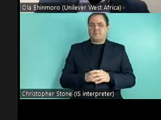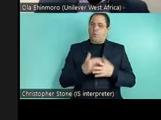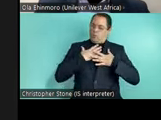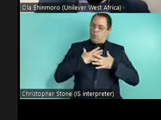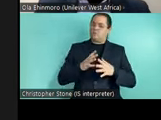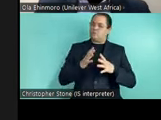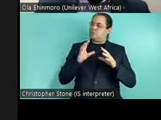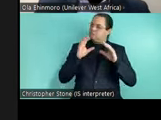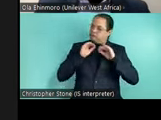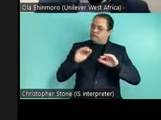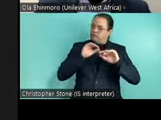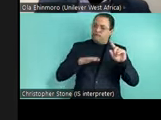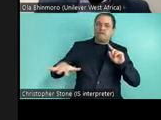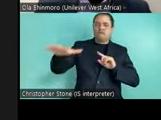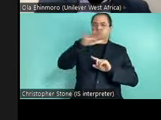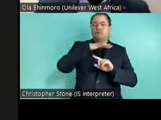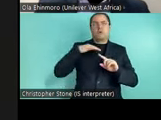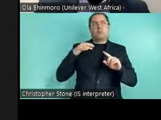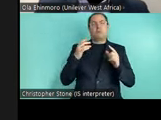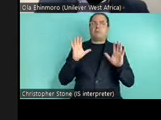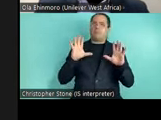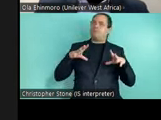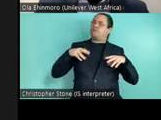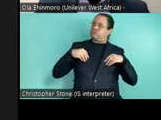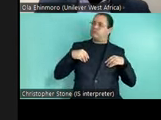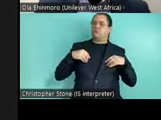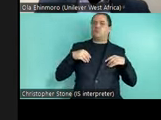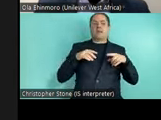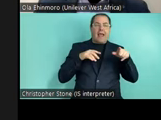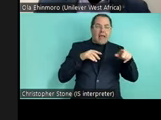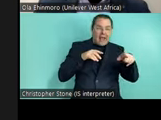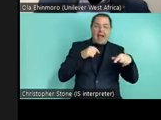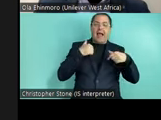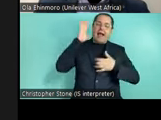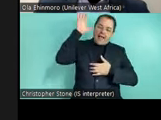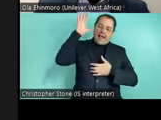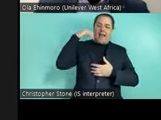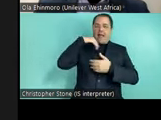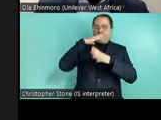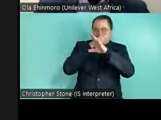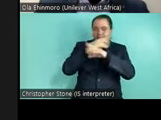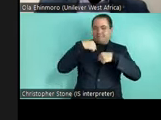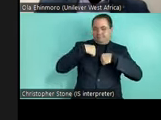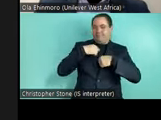about 2.5% of our employees globally. 15:03:37 We anticipate would have one declared